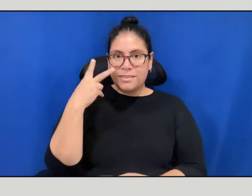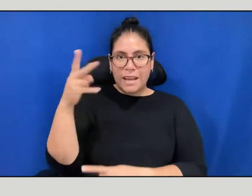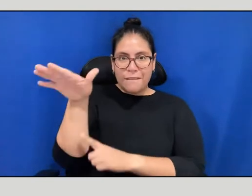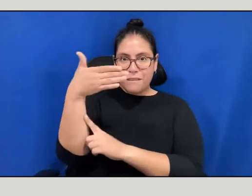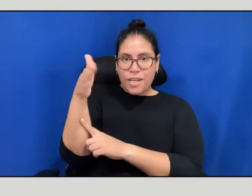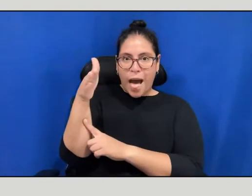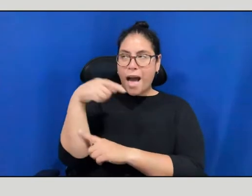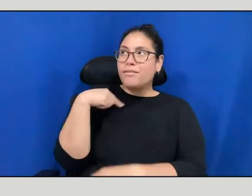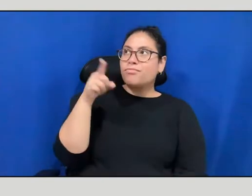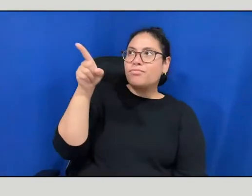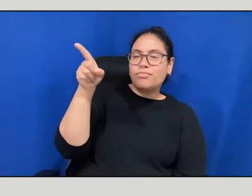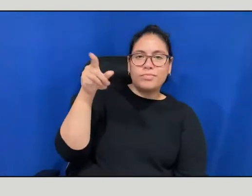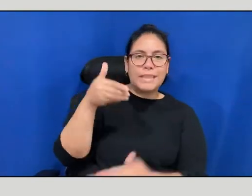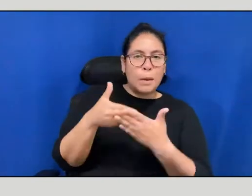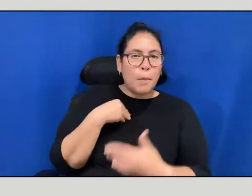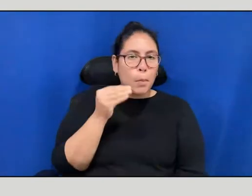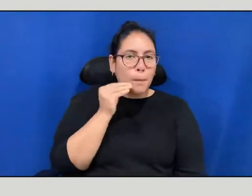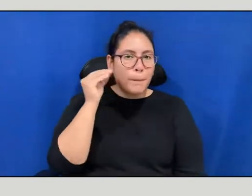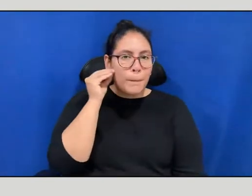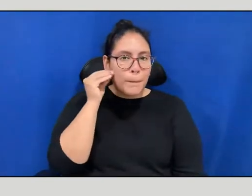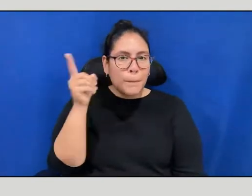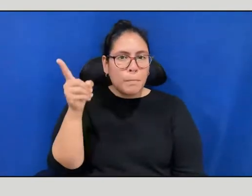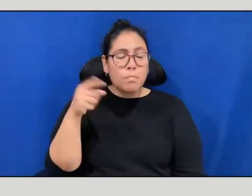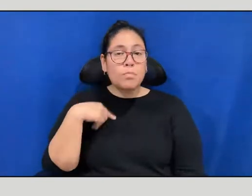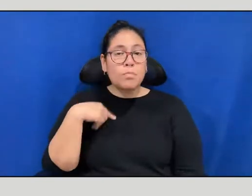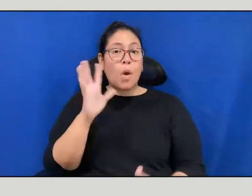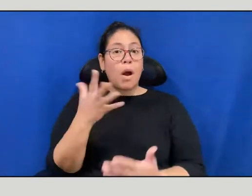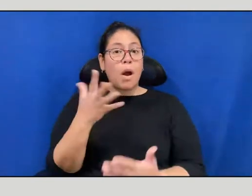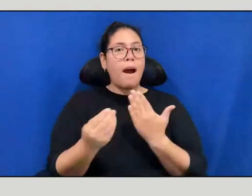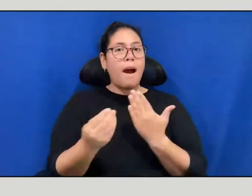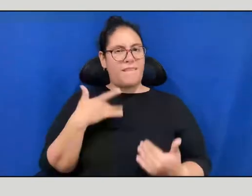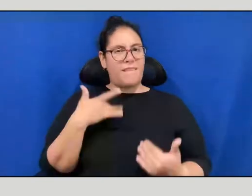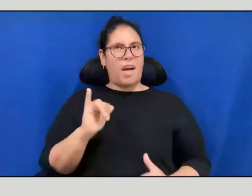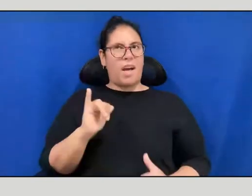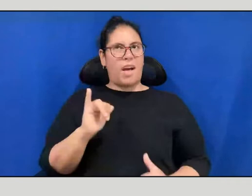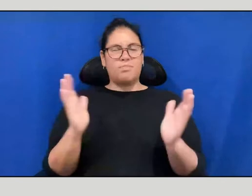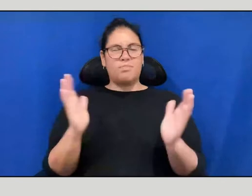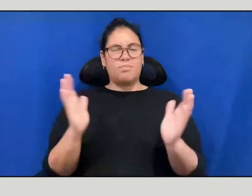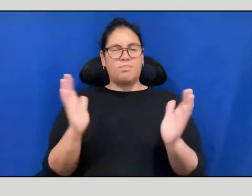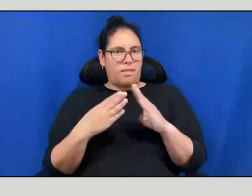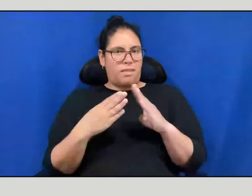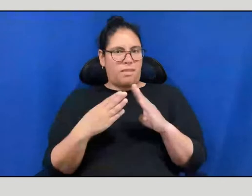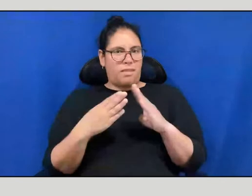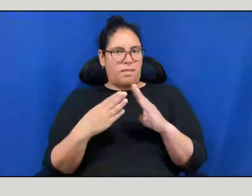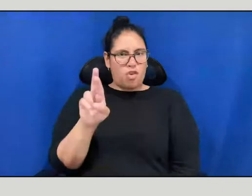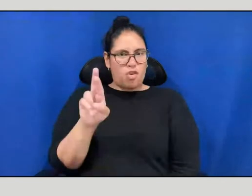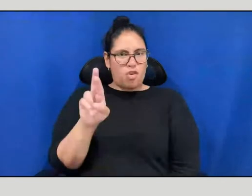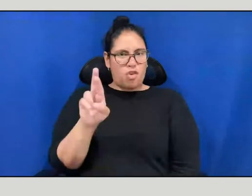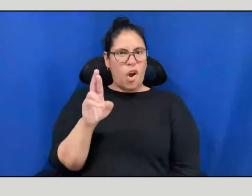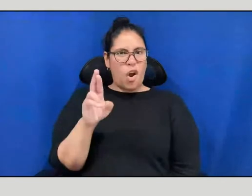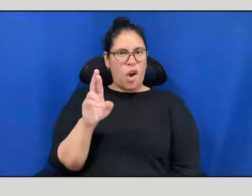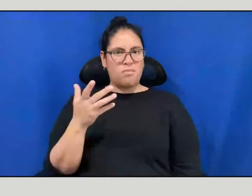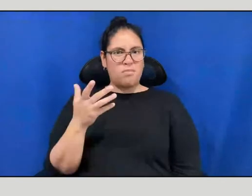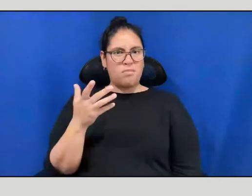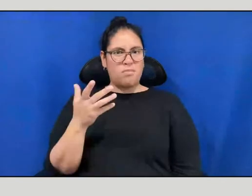and I would walk out and I would feel like I was in a small town in Puerto Rico. Everyone was walking down the street with salsa music playing.